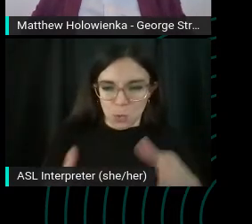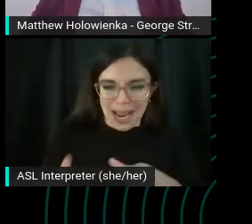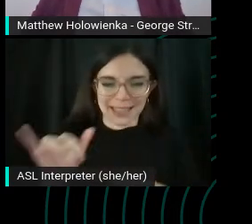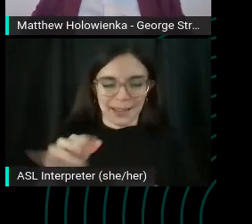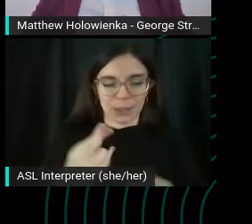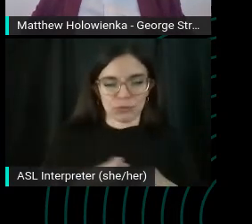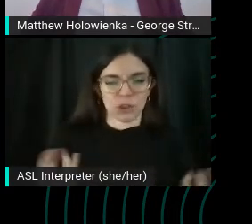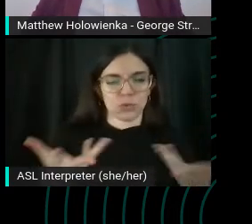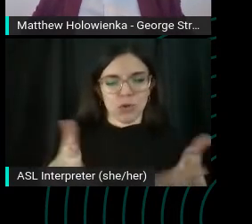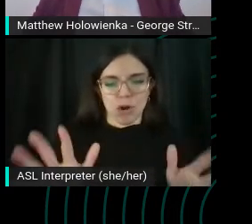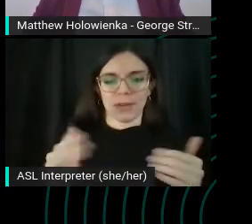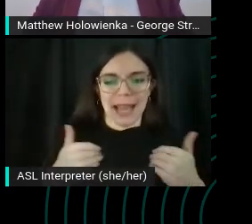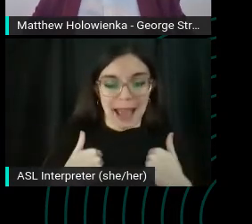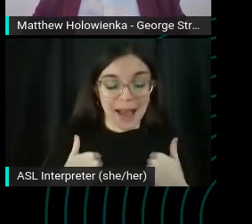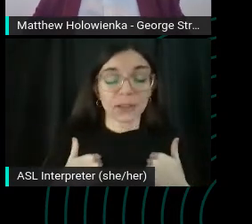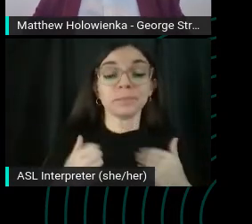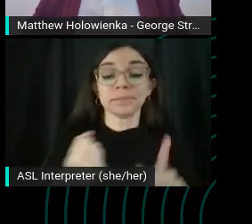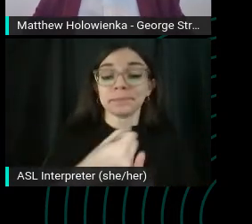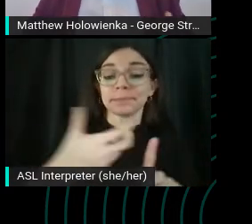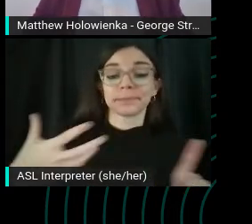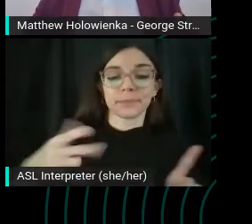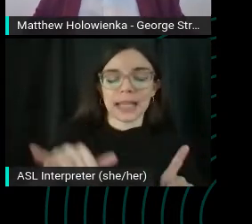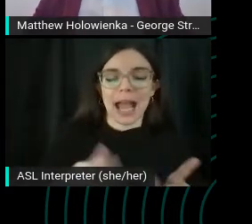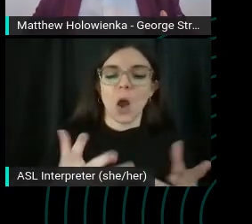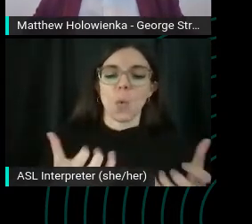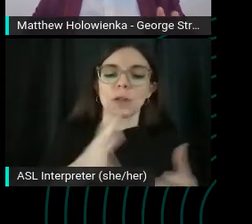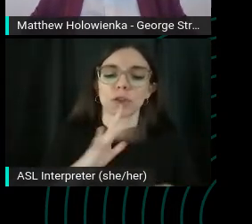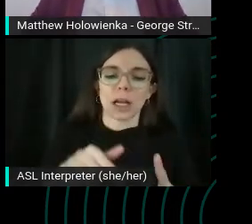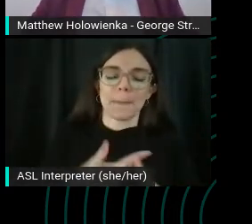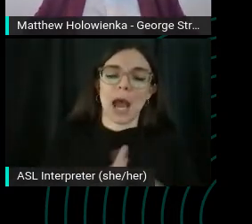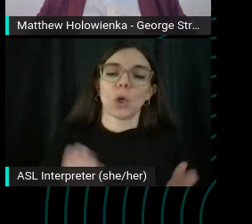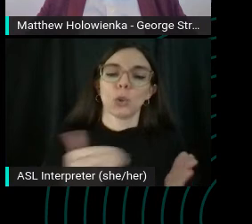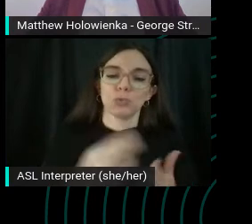I want to talk about reusing, recycling, and adapting what works best.